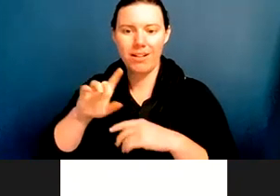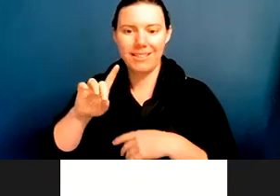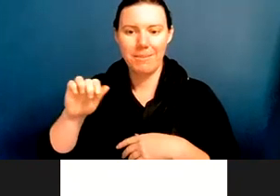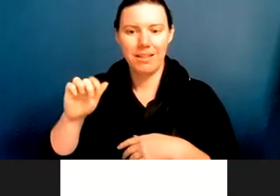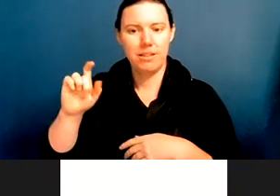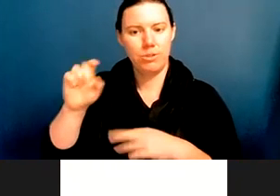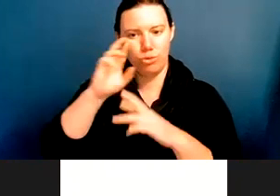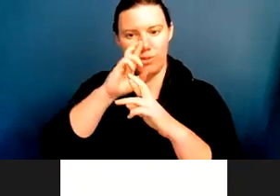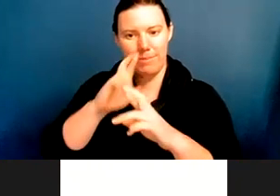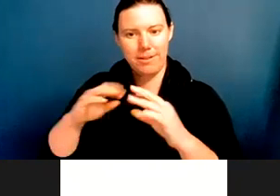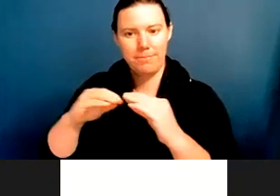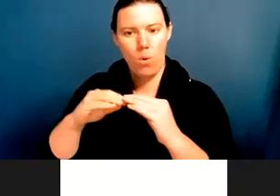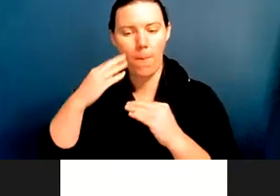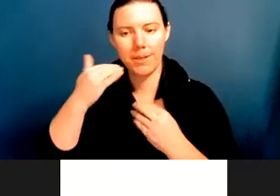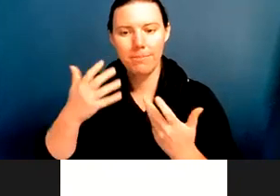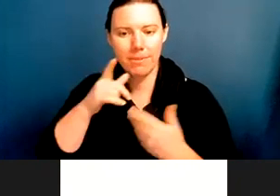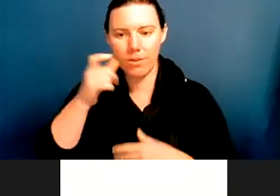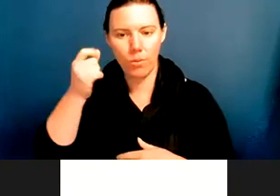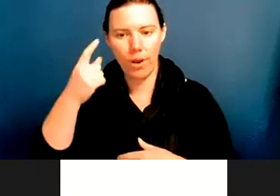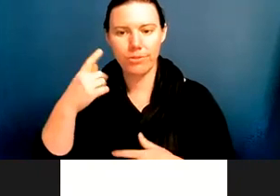what medical questions they're asking.